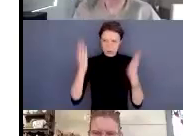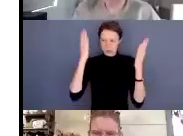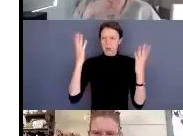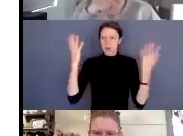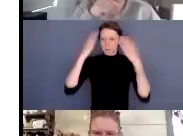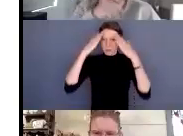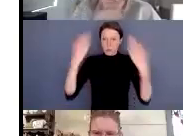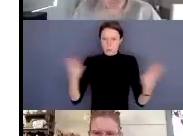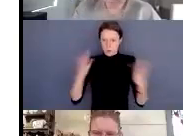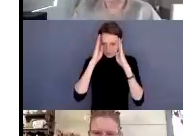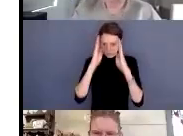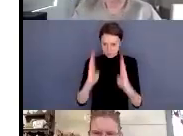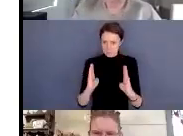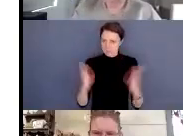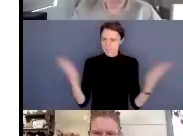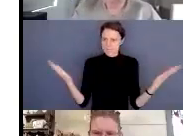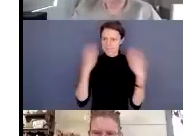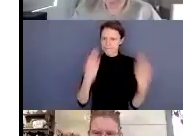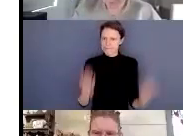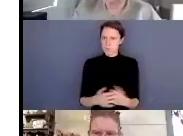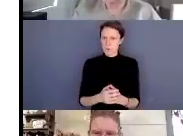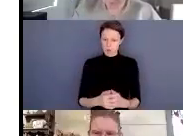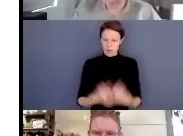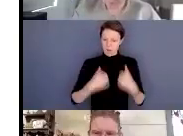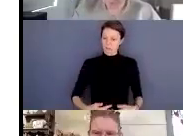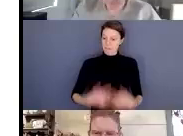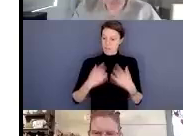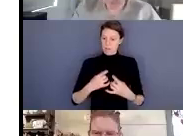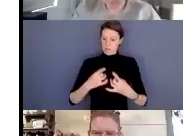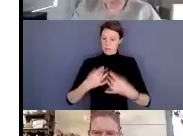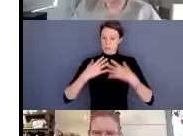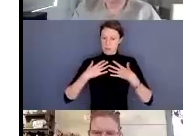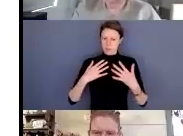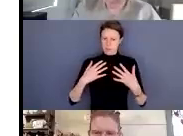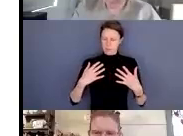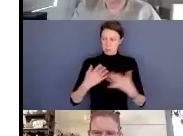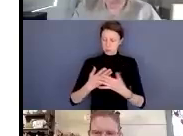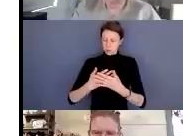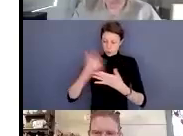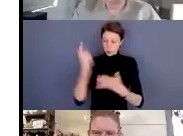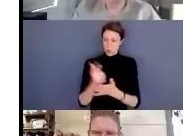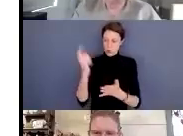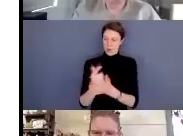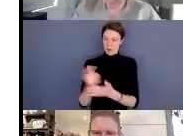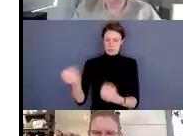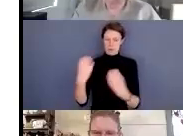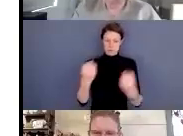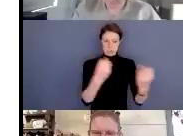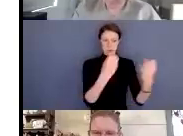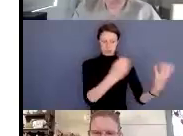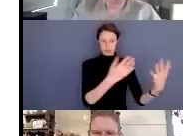so much going on, it's hard to actually know what to listen to or what to engage with. And